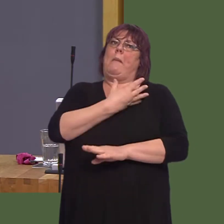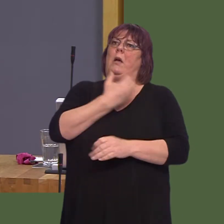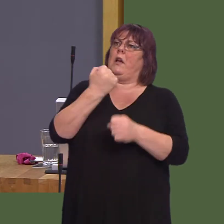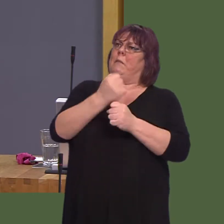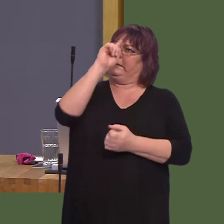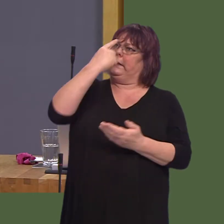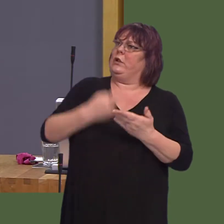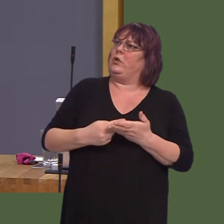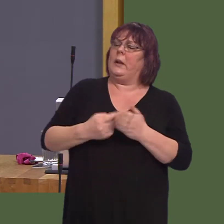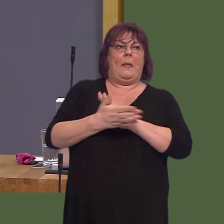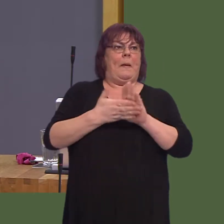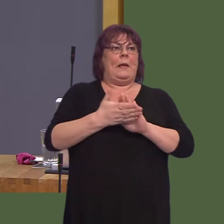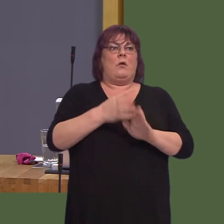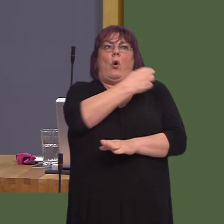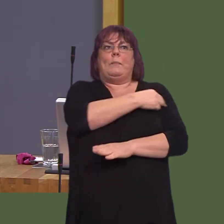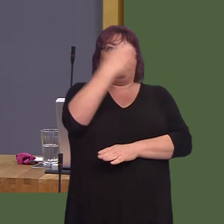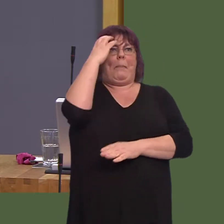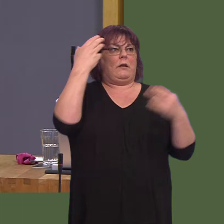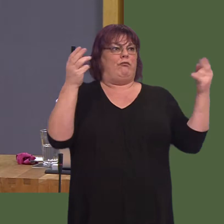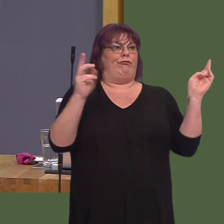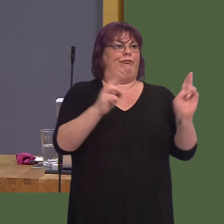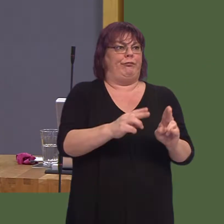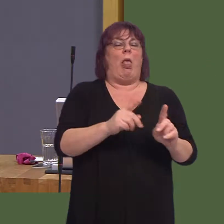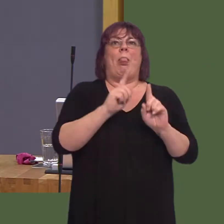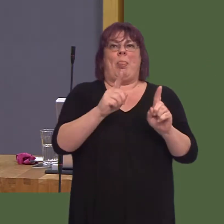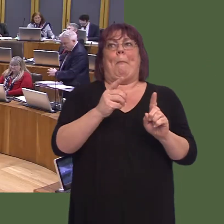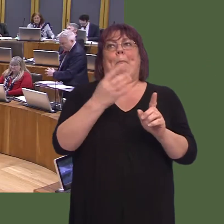to a reduction in beds, and it has been a big mistake.